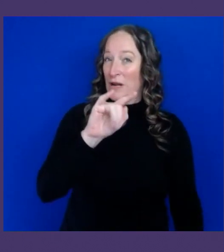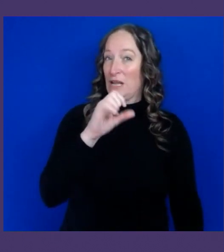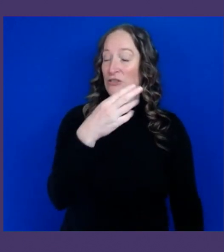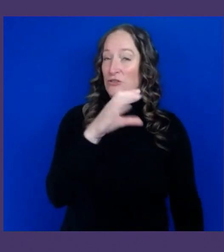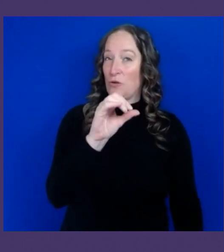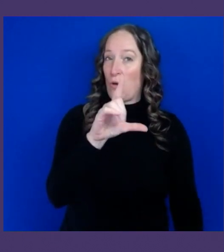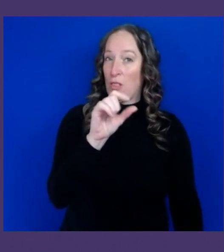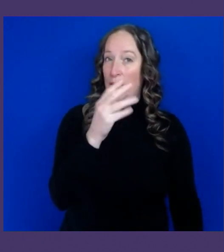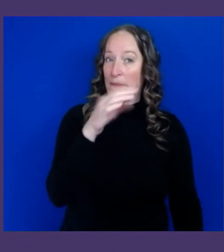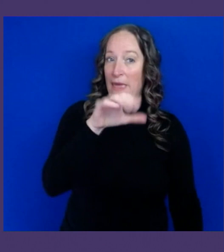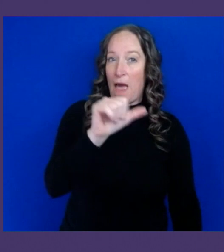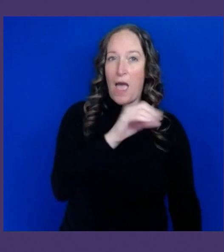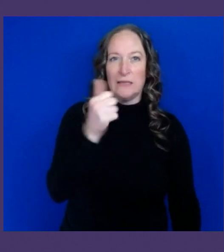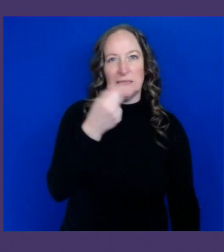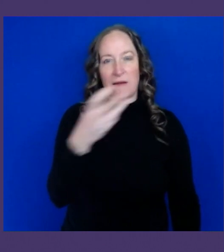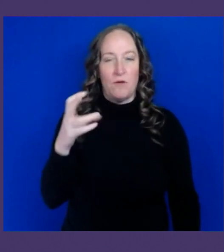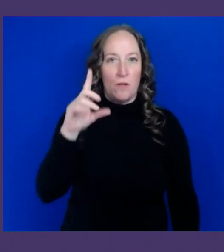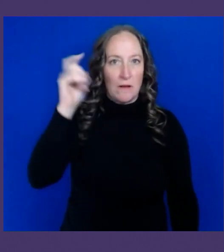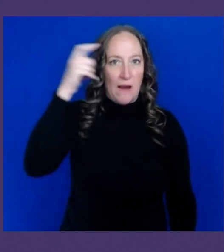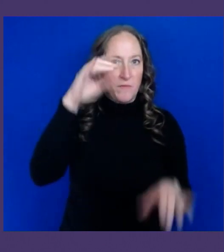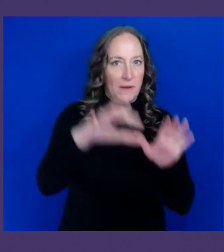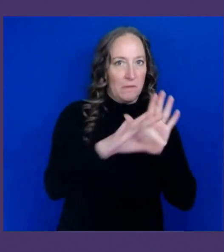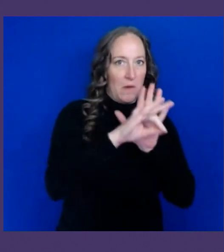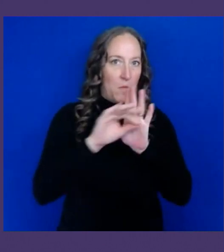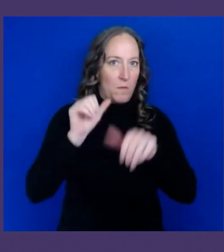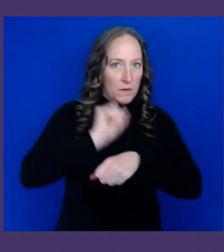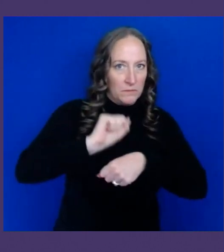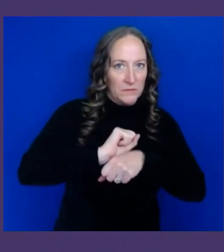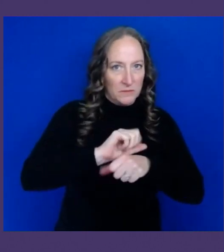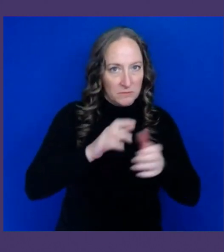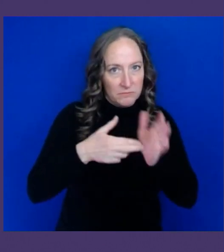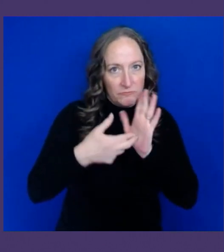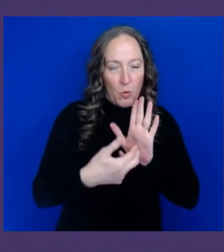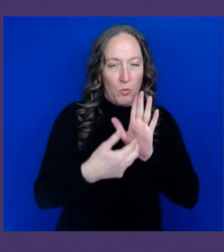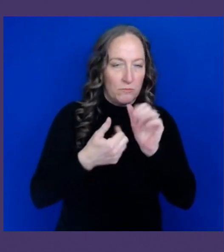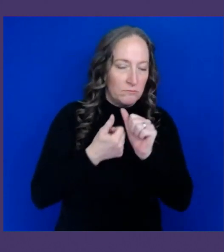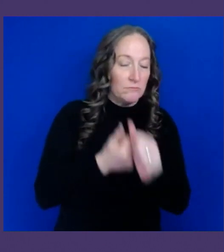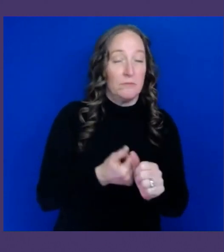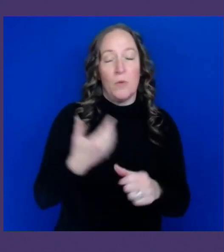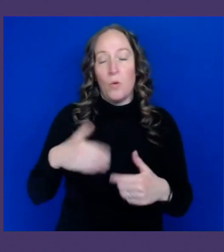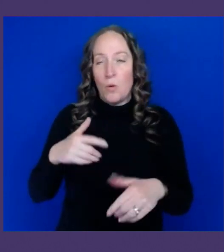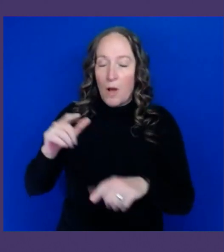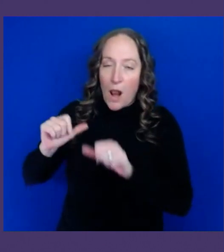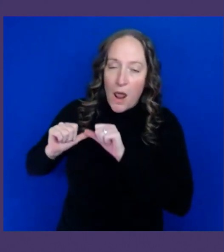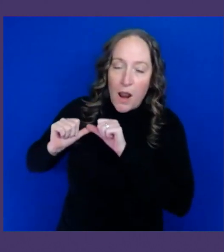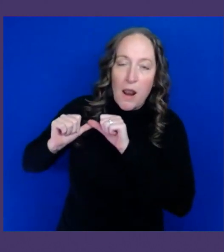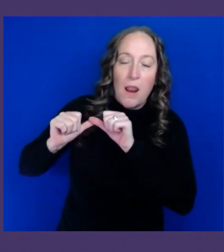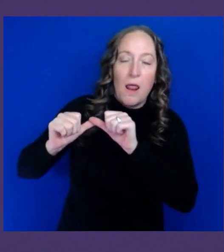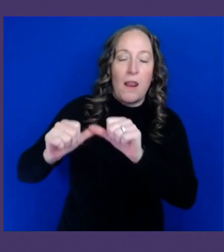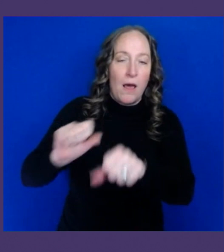She has a long personal and professional history of disability advocacy, and that is informed by